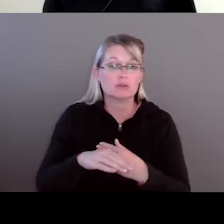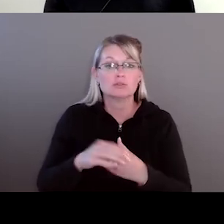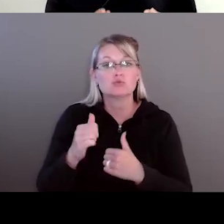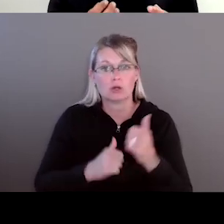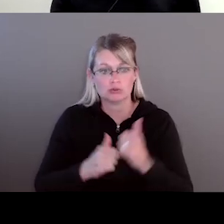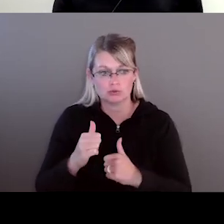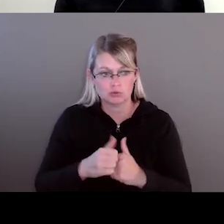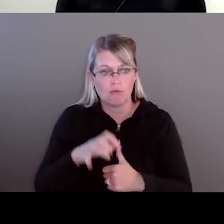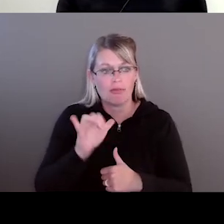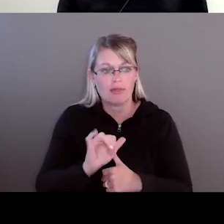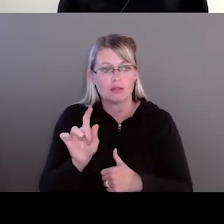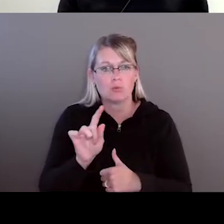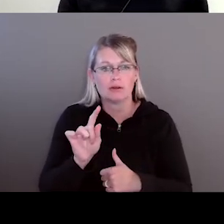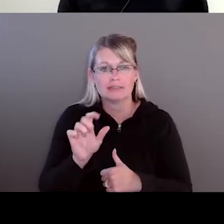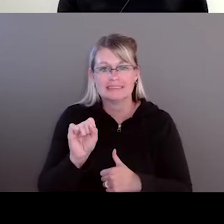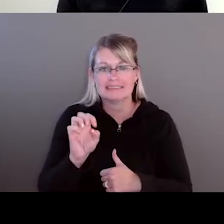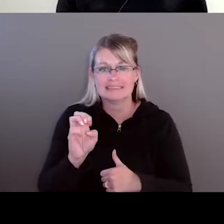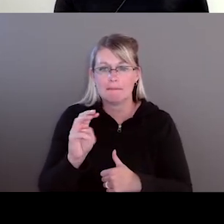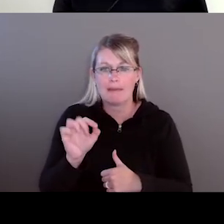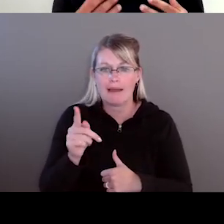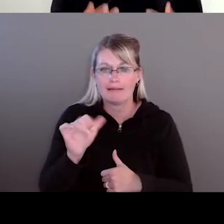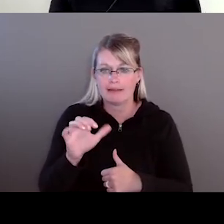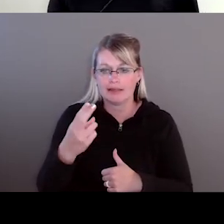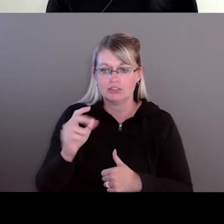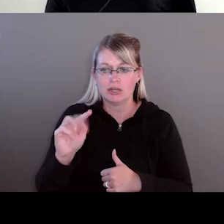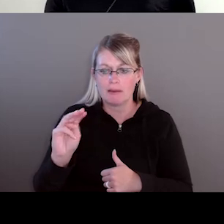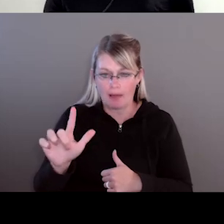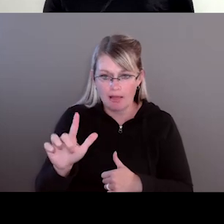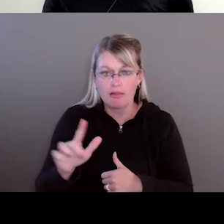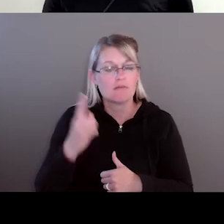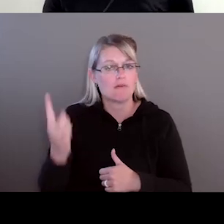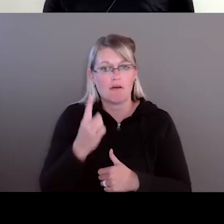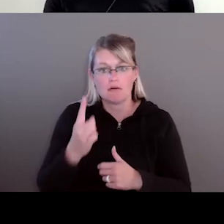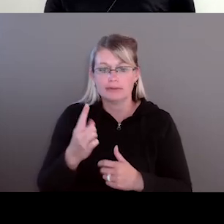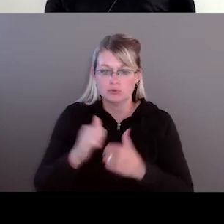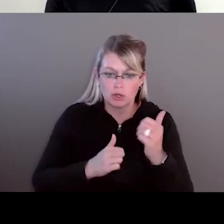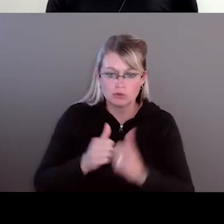that's where that semantic HTML comes into play. There is always a structure that is there.